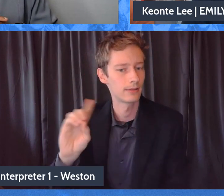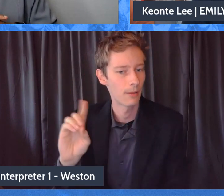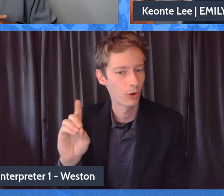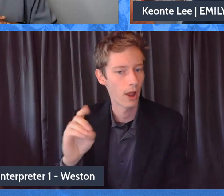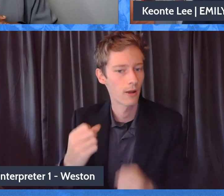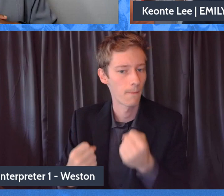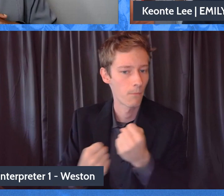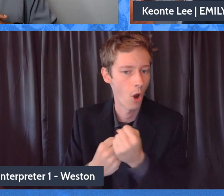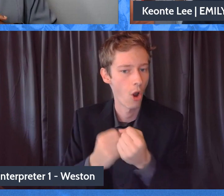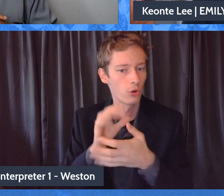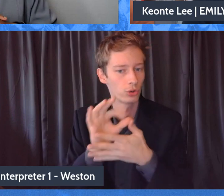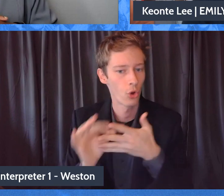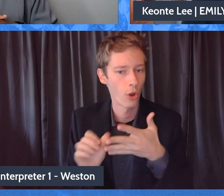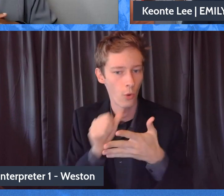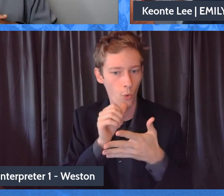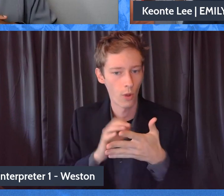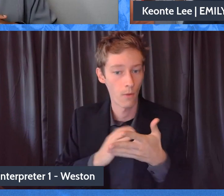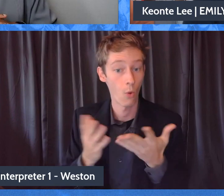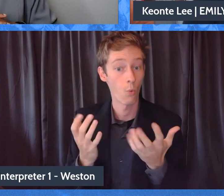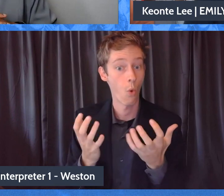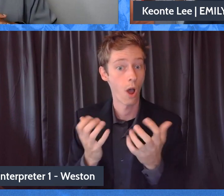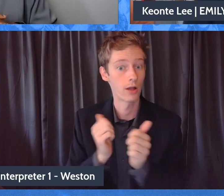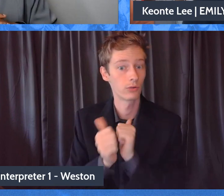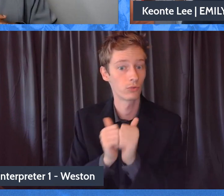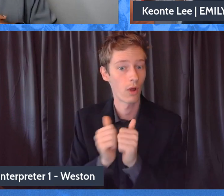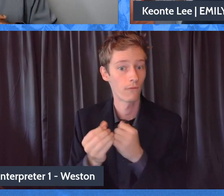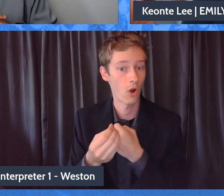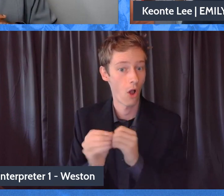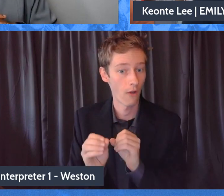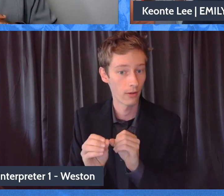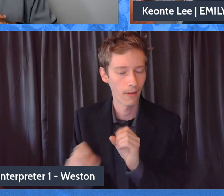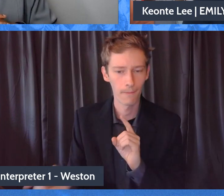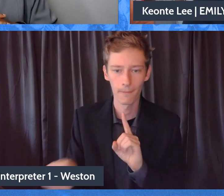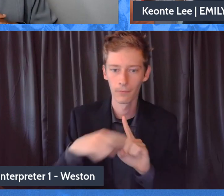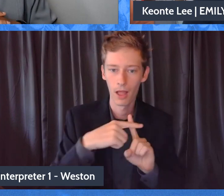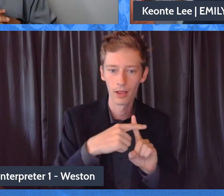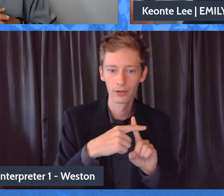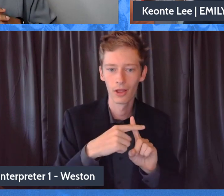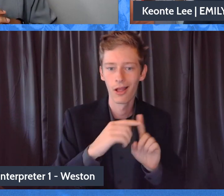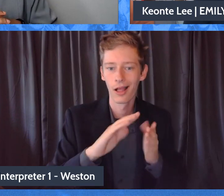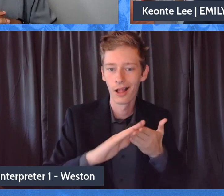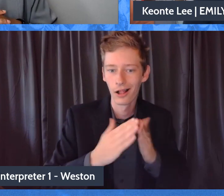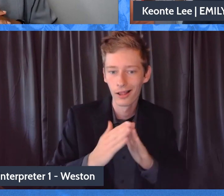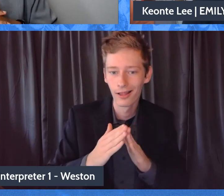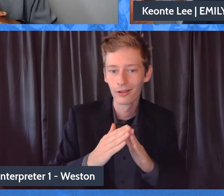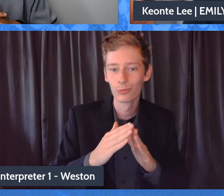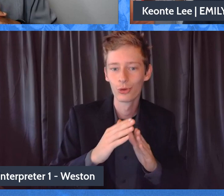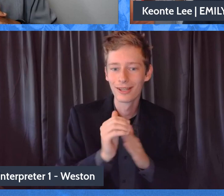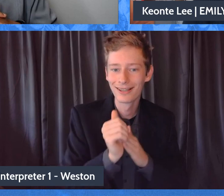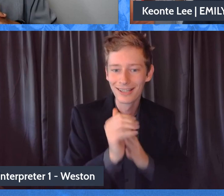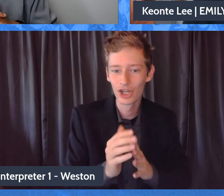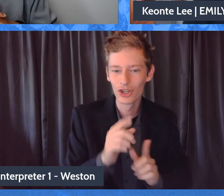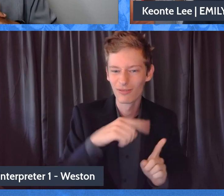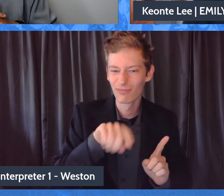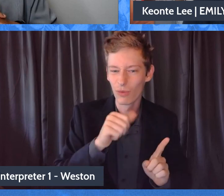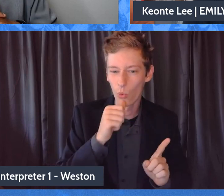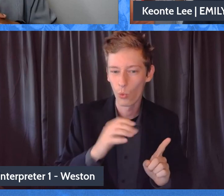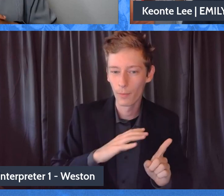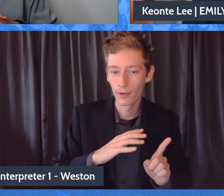that wanna run for office, but also women leaders in the community. And while we're on the topic of activism and organizing,